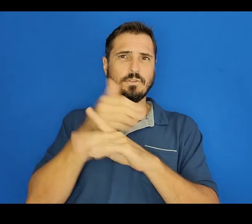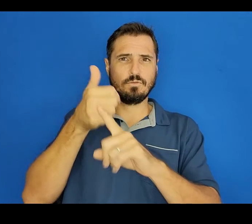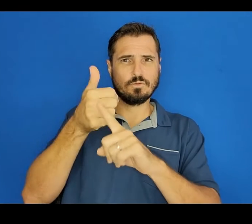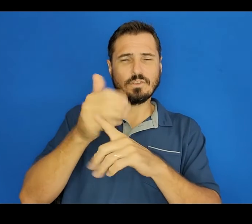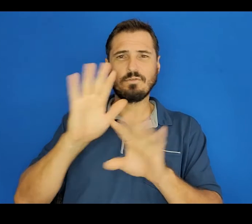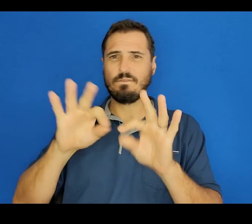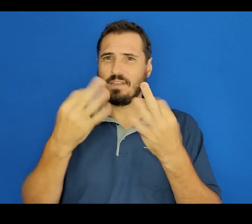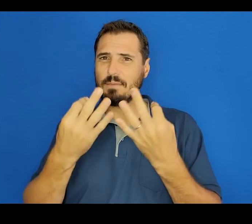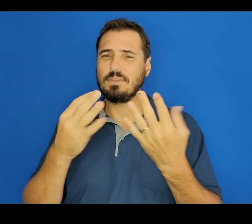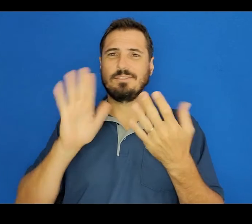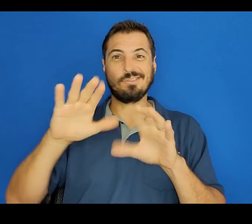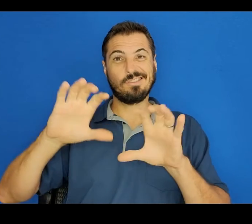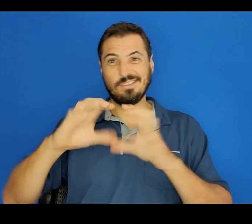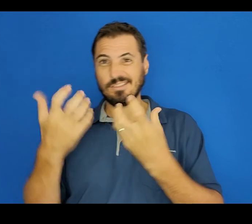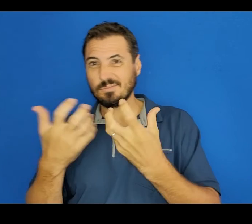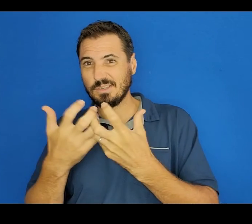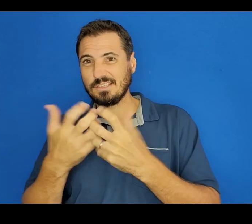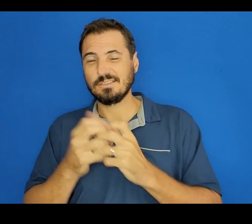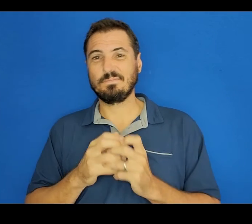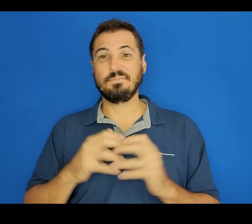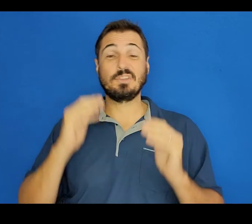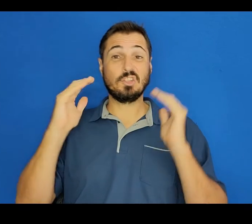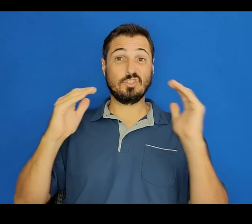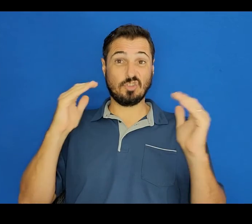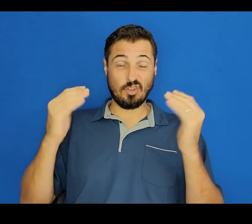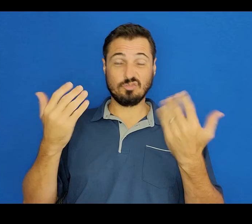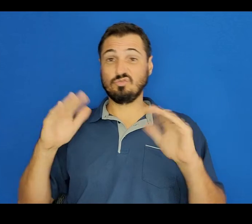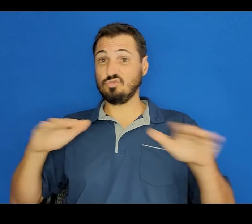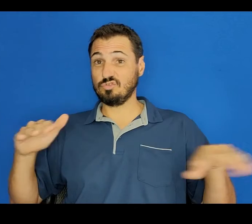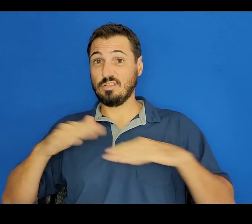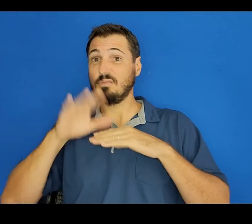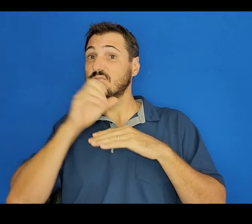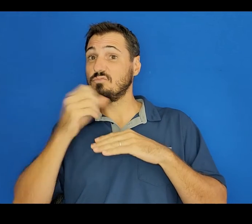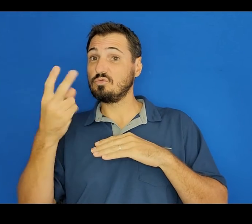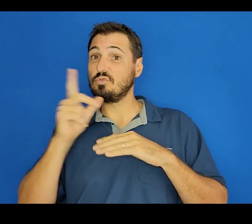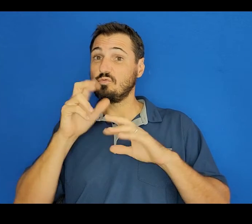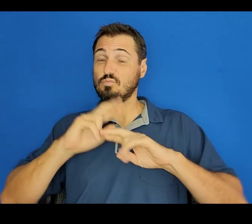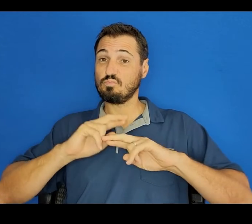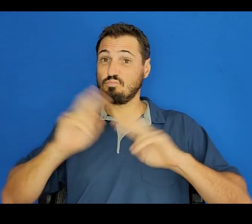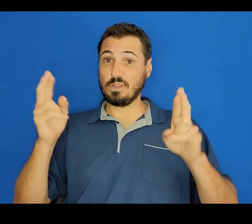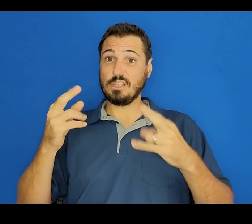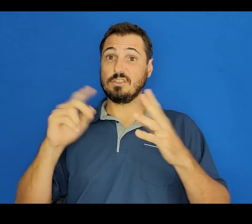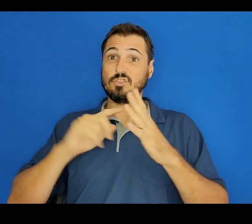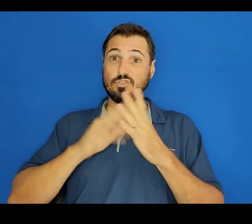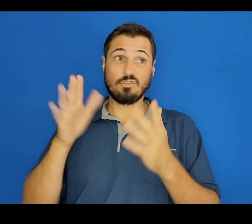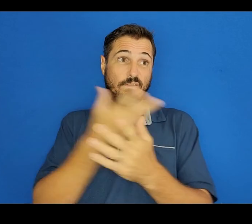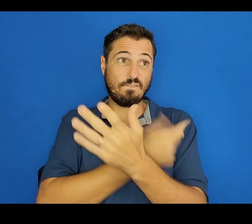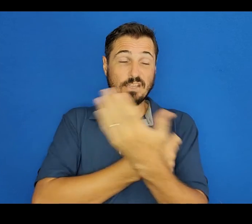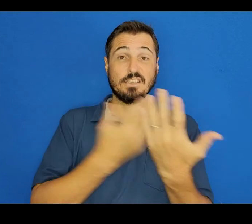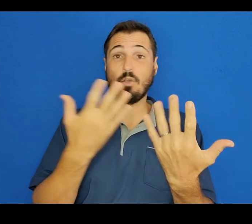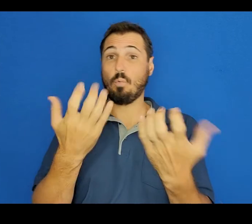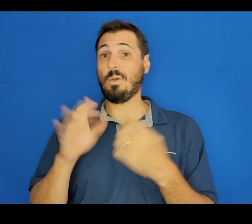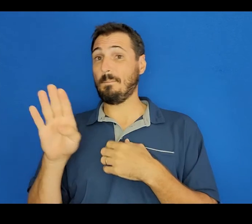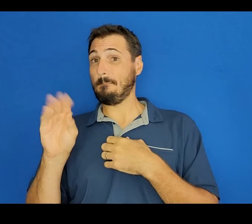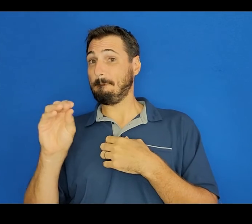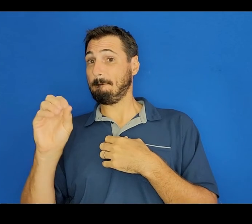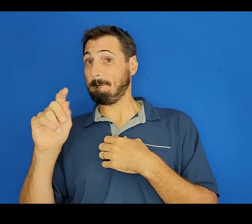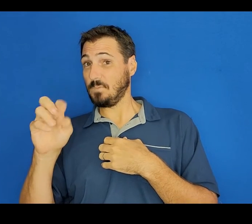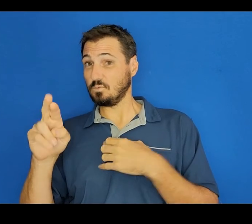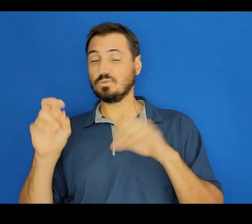Adults and children 12 and up who are ready to start their vaccinations or want a booster can come to one of our free mobile clinics this week.